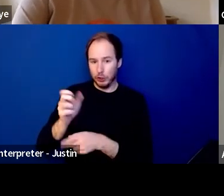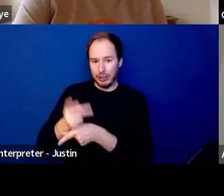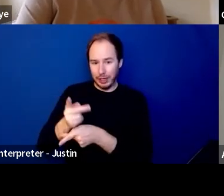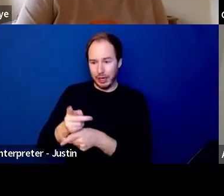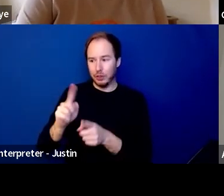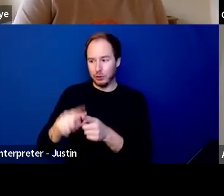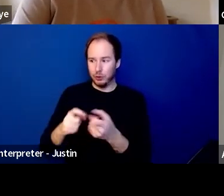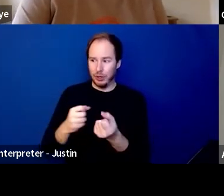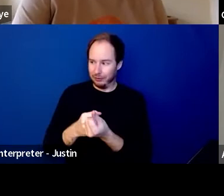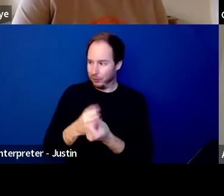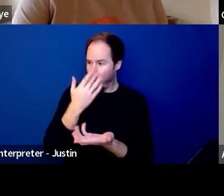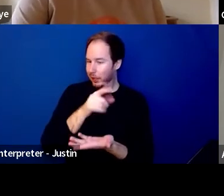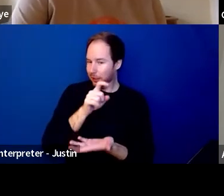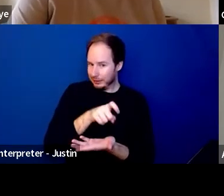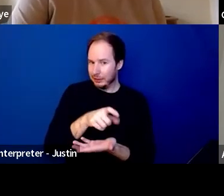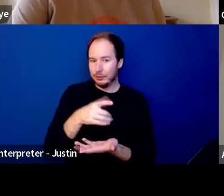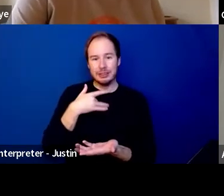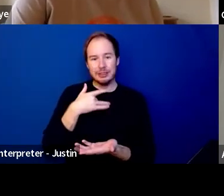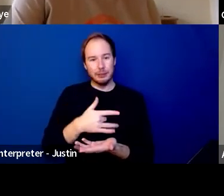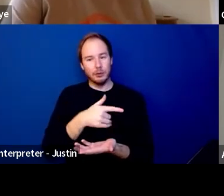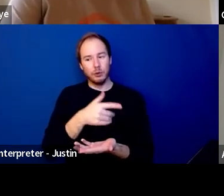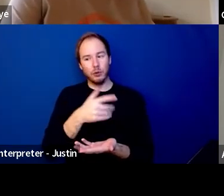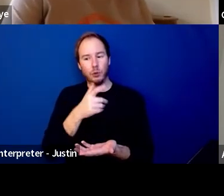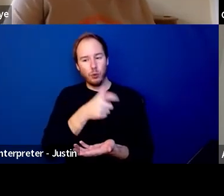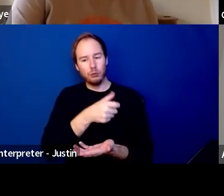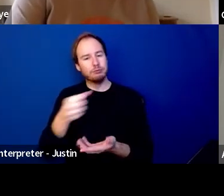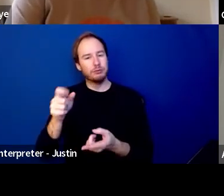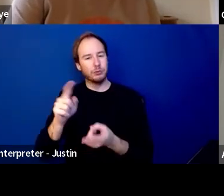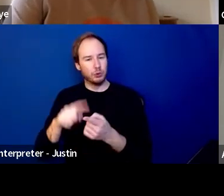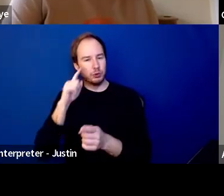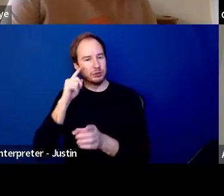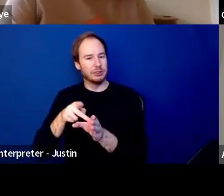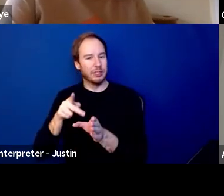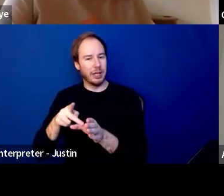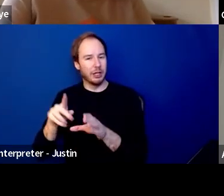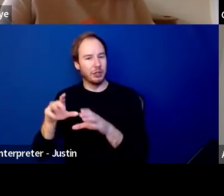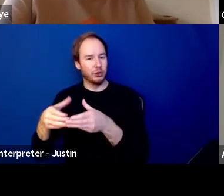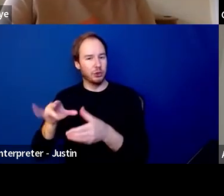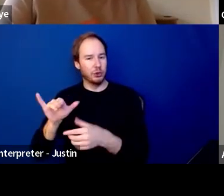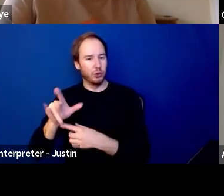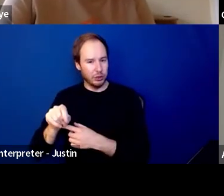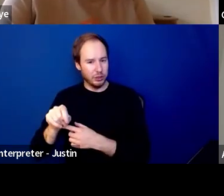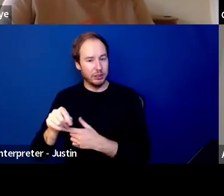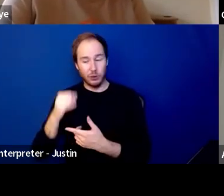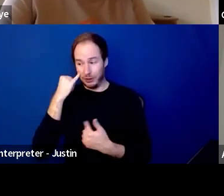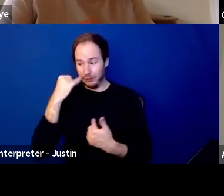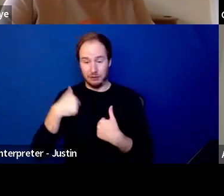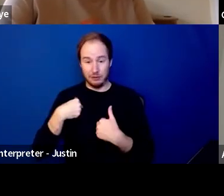of who would be admitted to a psychiatric unit. So if I don't get what I need for my patients,